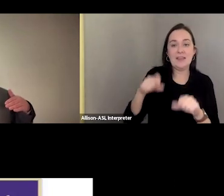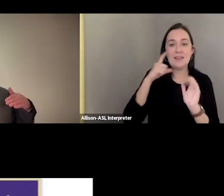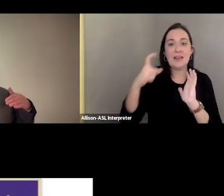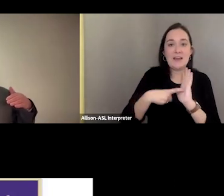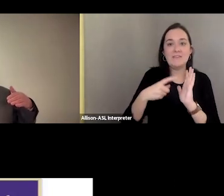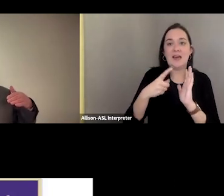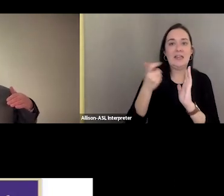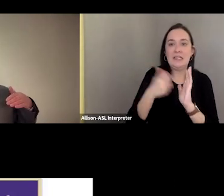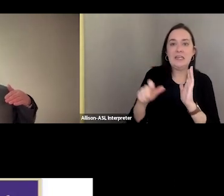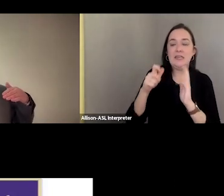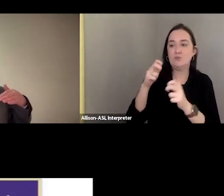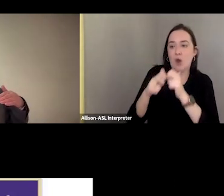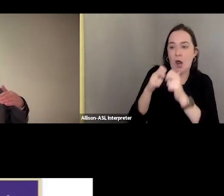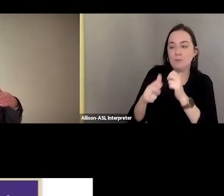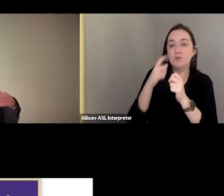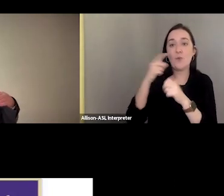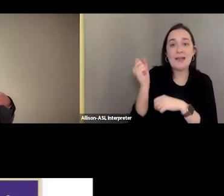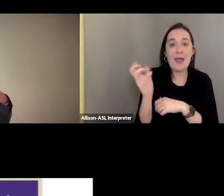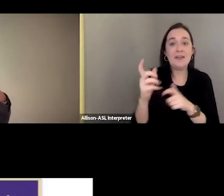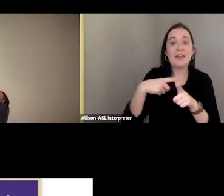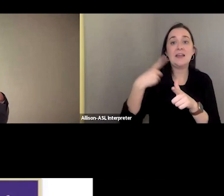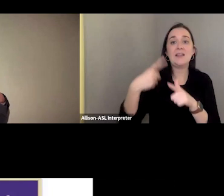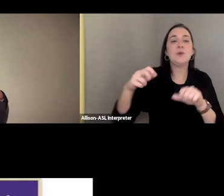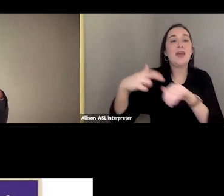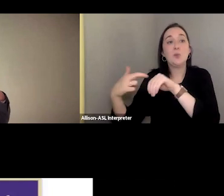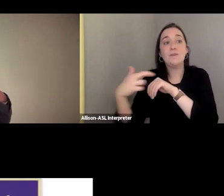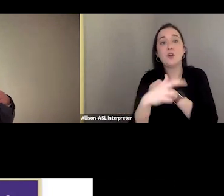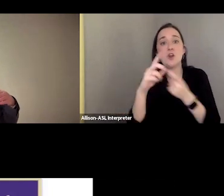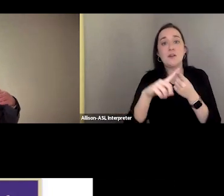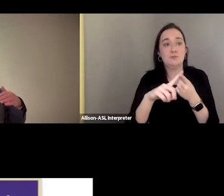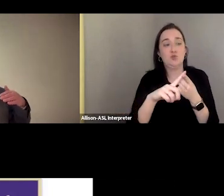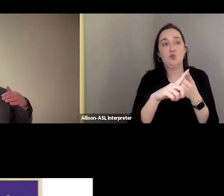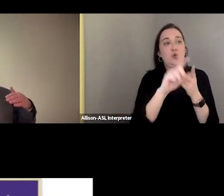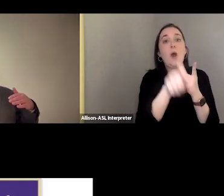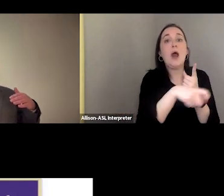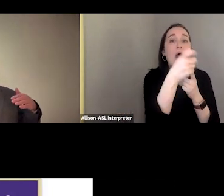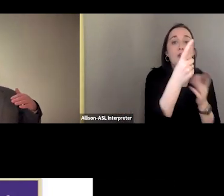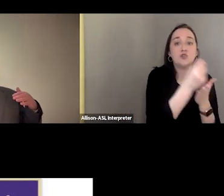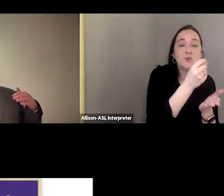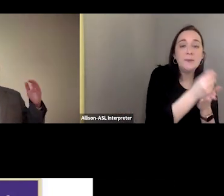gambling and then refer them for further treatment or brief intervention or any of those things.